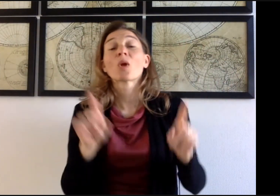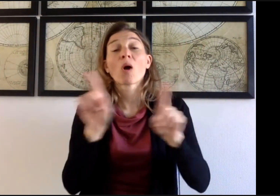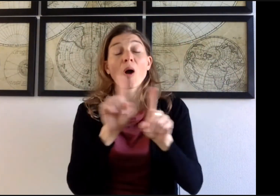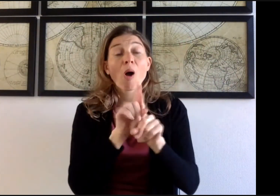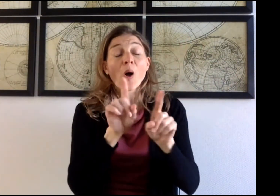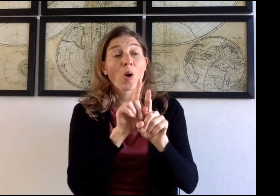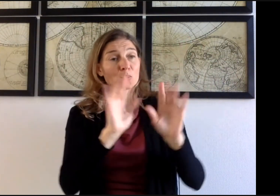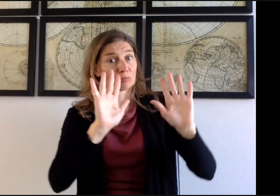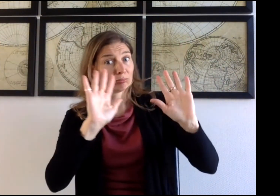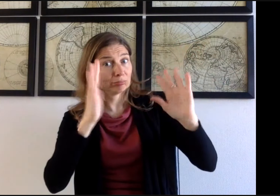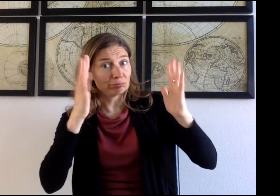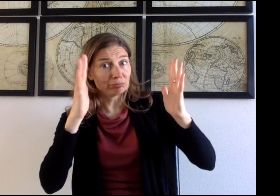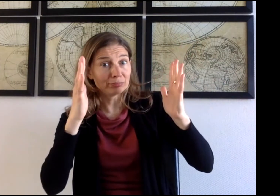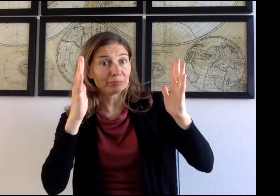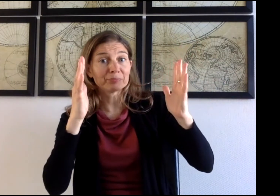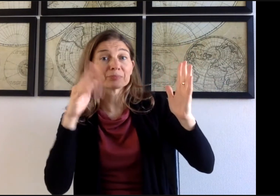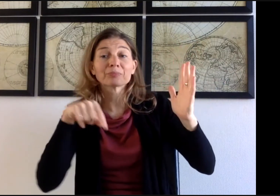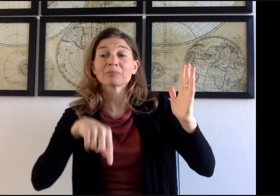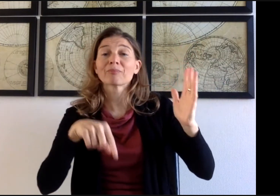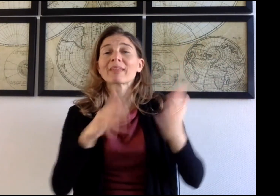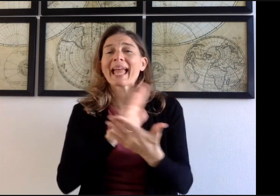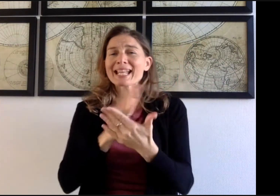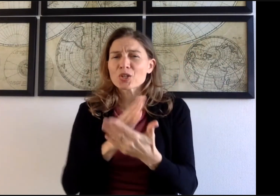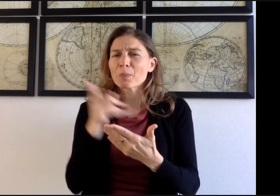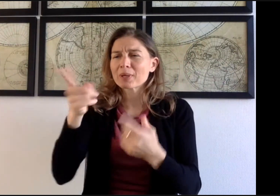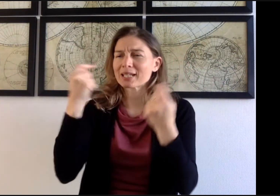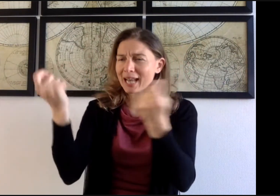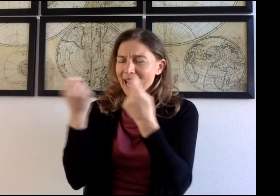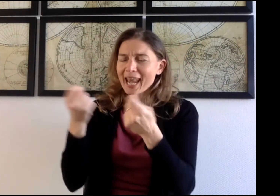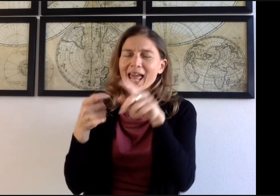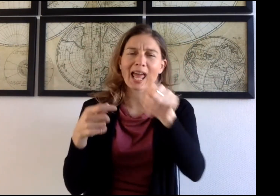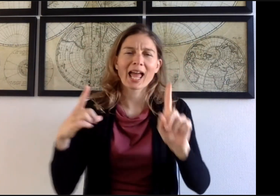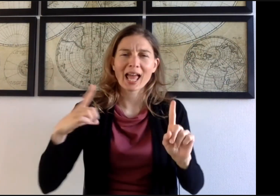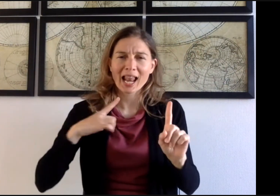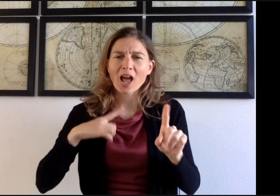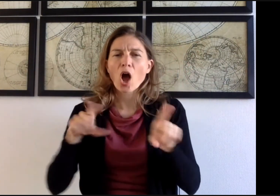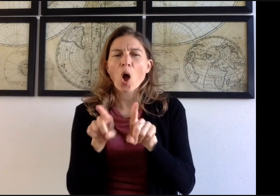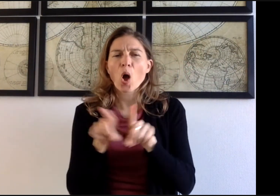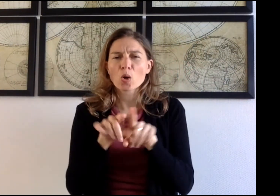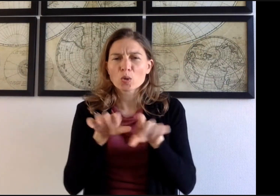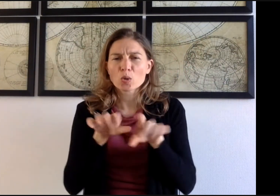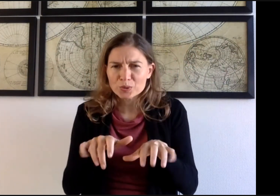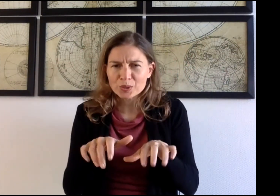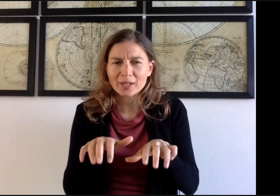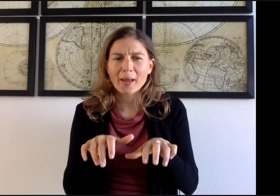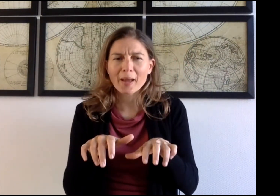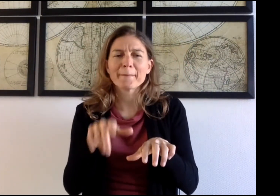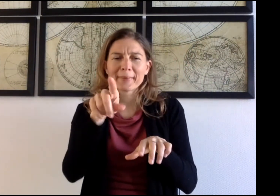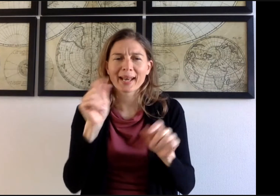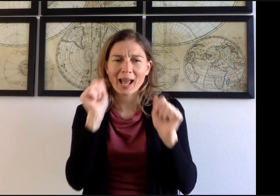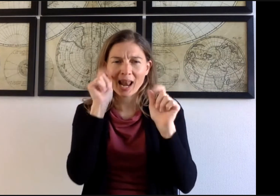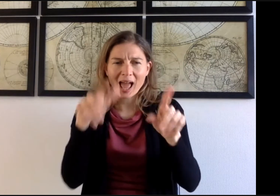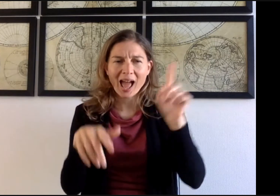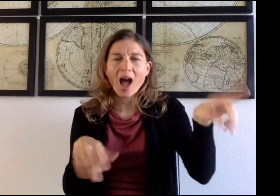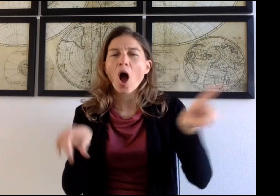I wanted to thank our interpreters Gerdinant and Lissa and our captioner. And our speakers.